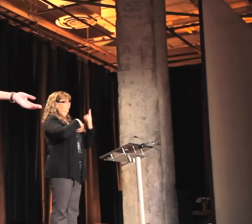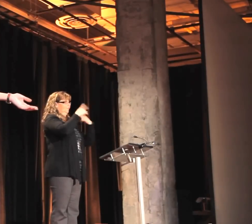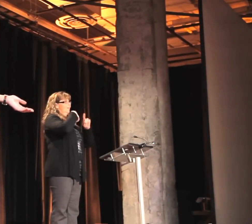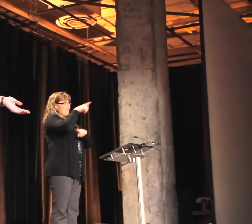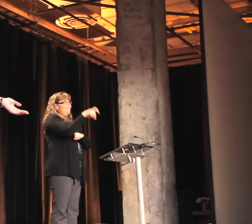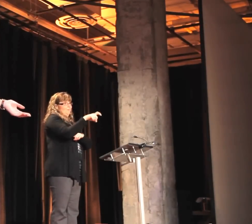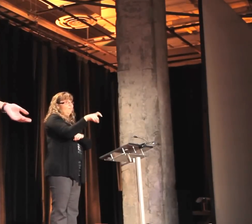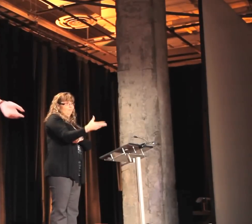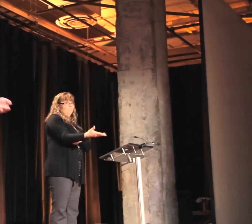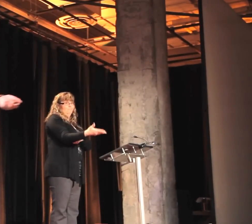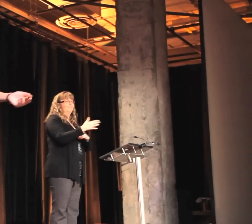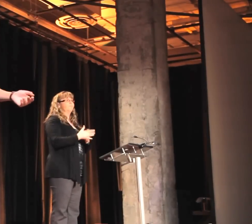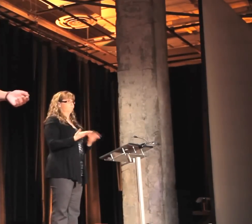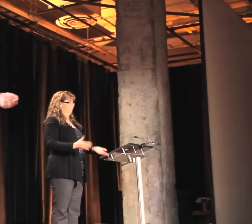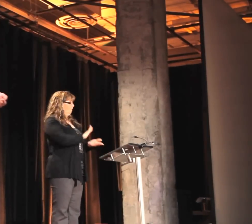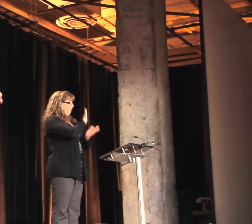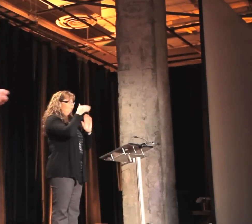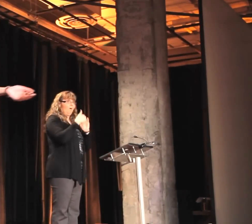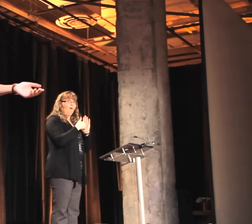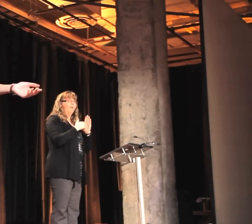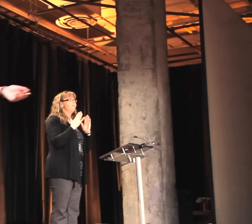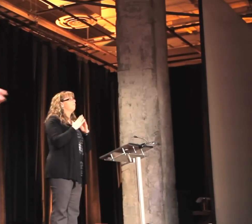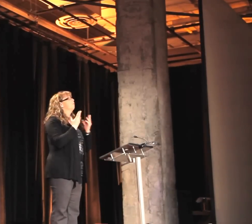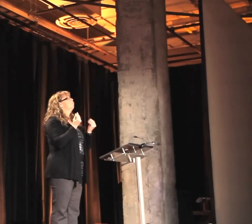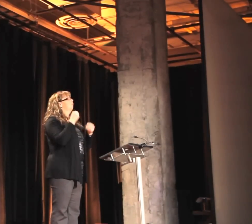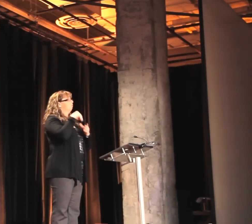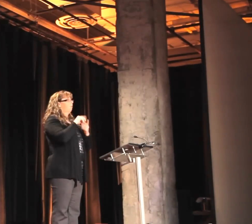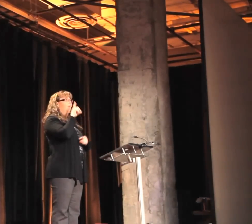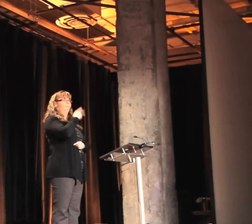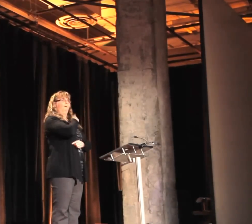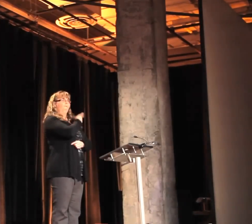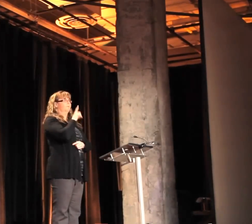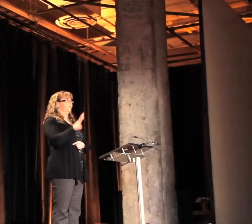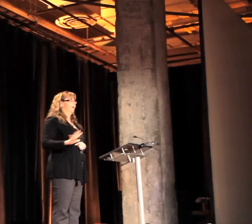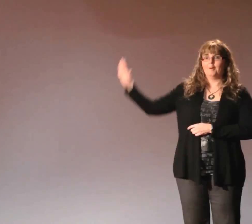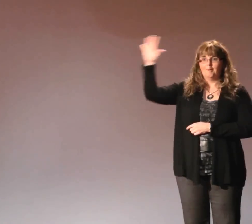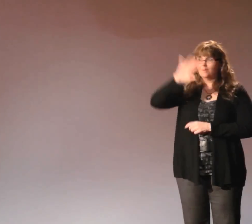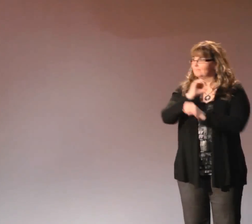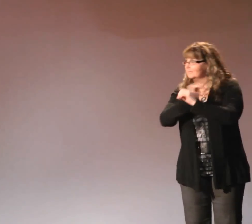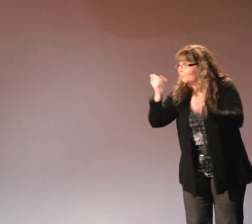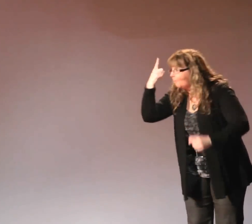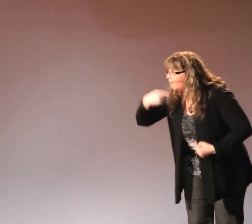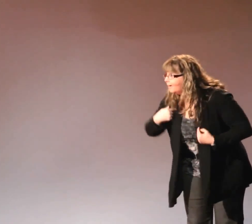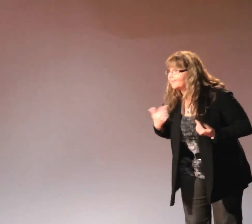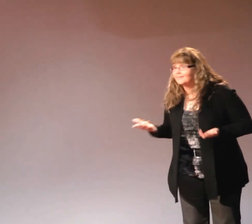We are in Montreal, Quebec, and yet no one here understands her.